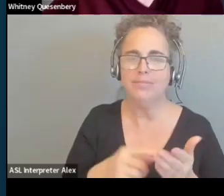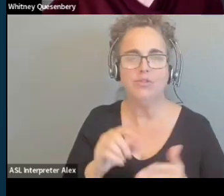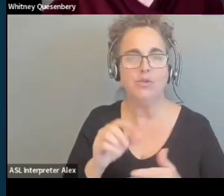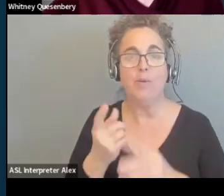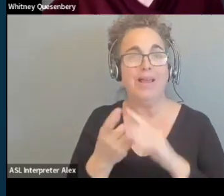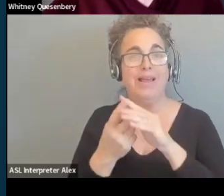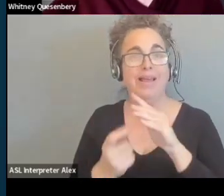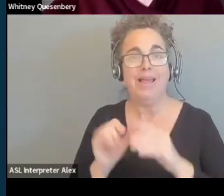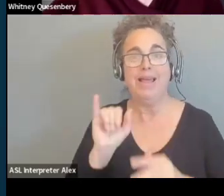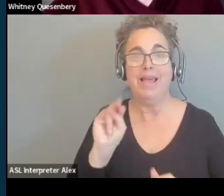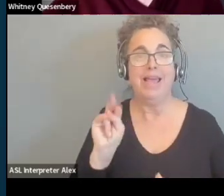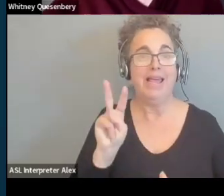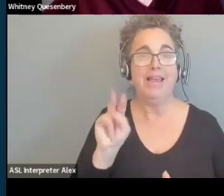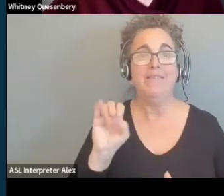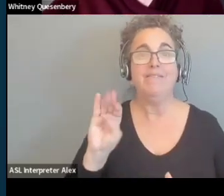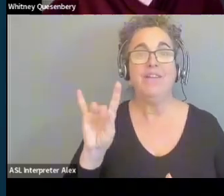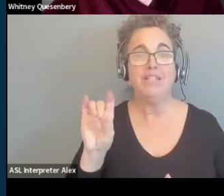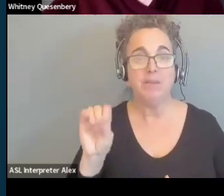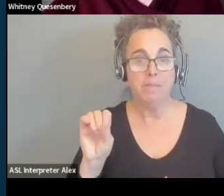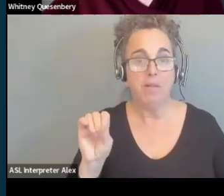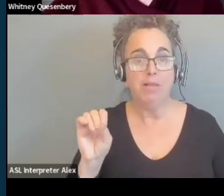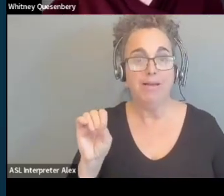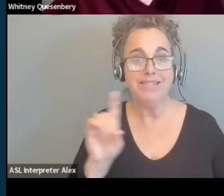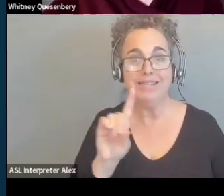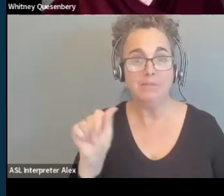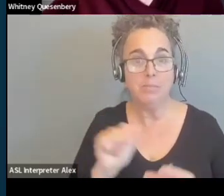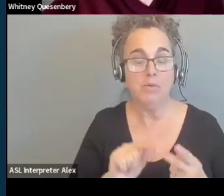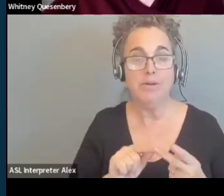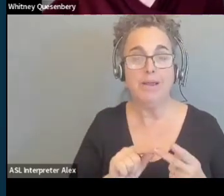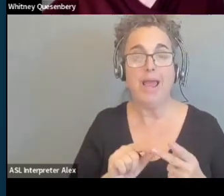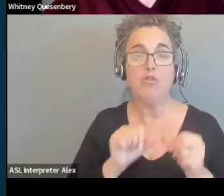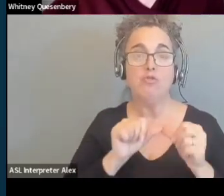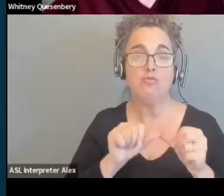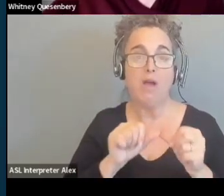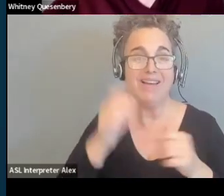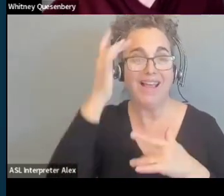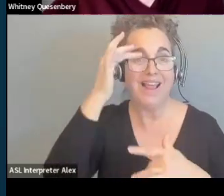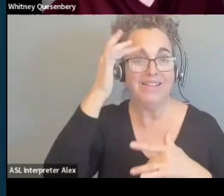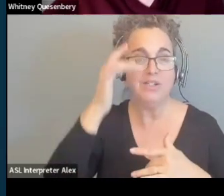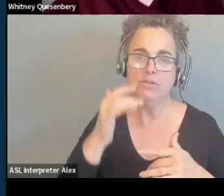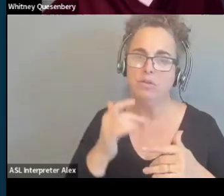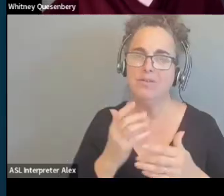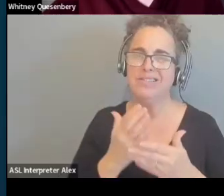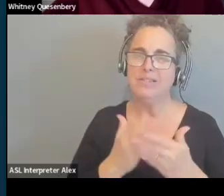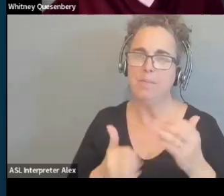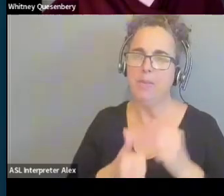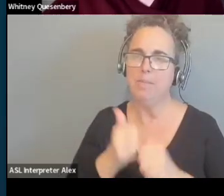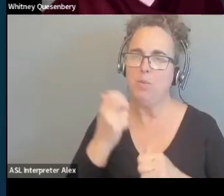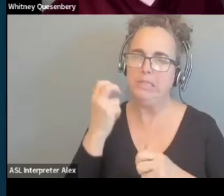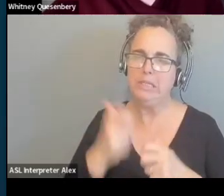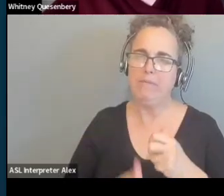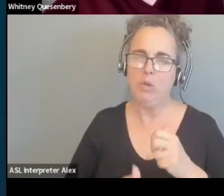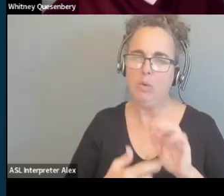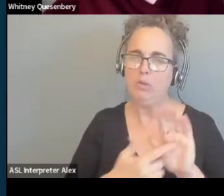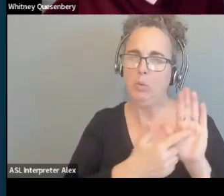and chronic illness are some of the most difficult to represent in personas and probably need the most work